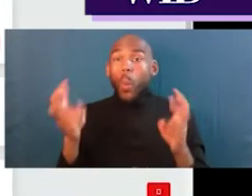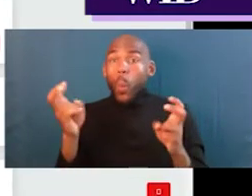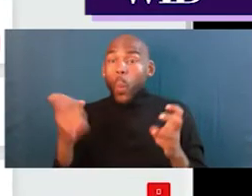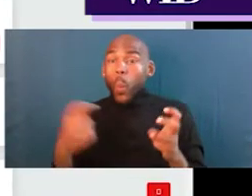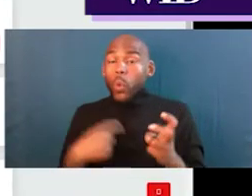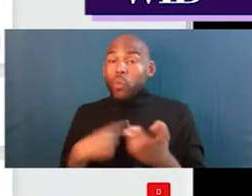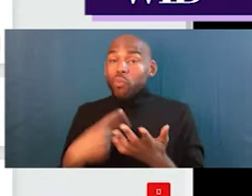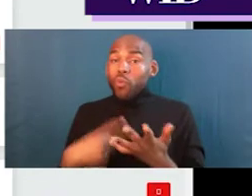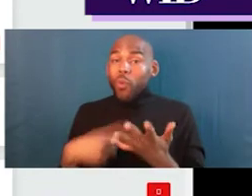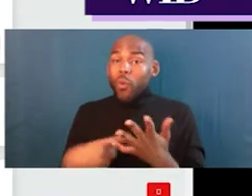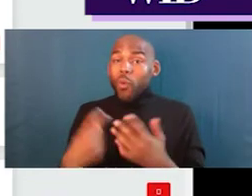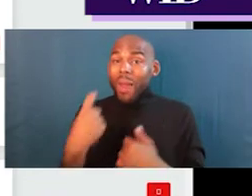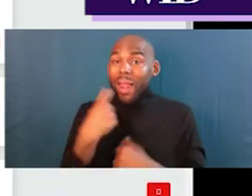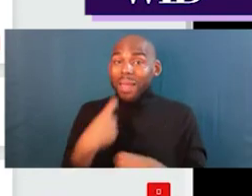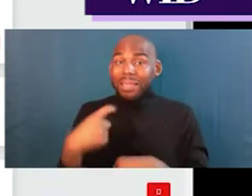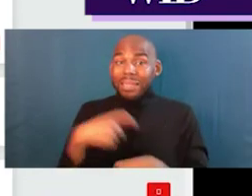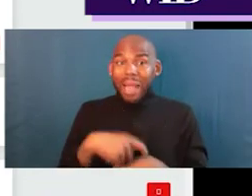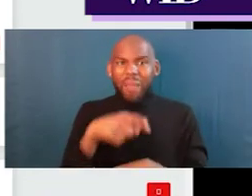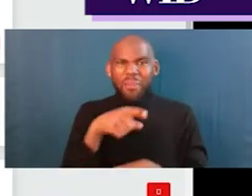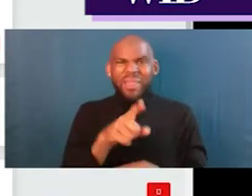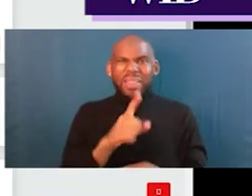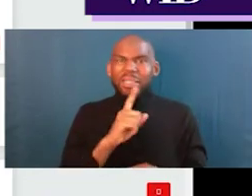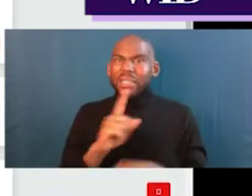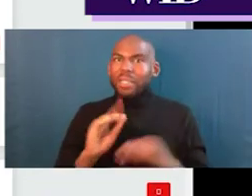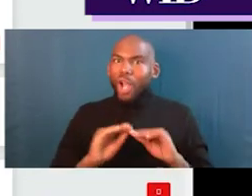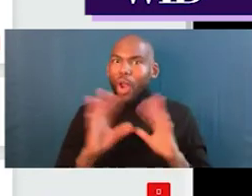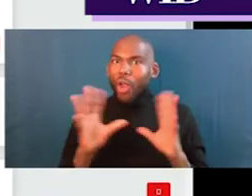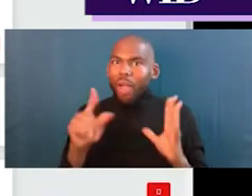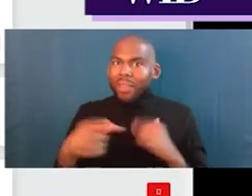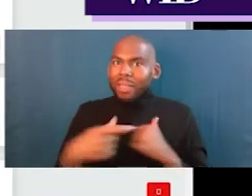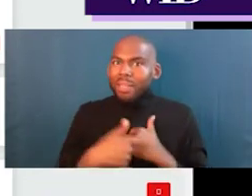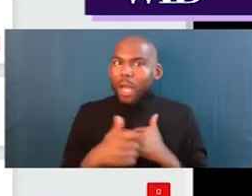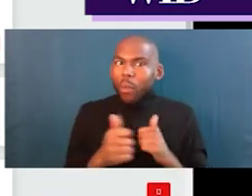last time, it's actually accessible this time with the pictures, cool.